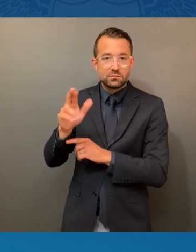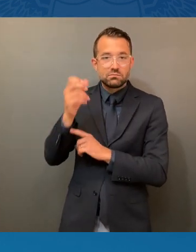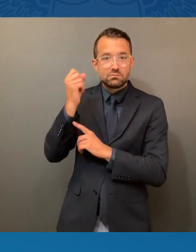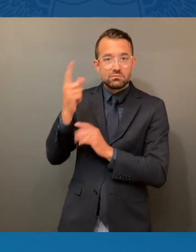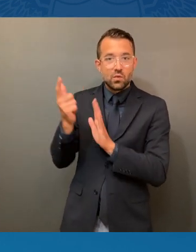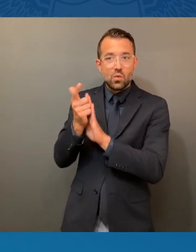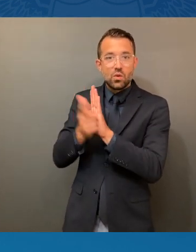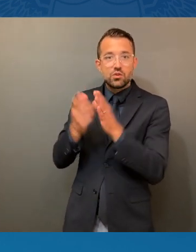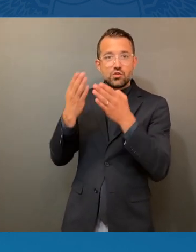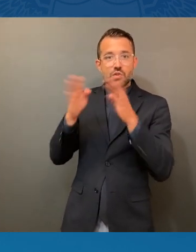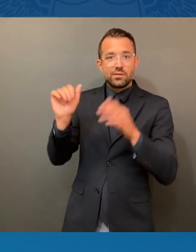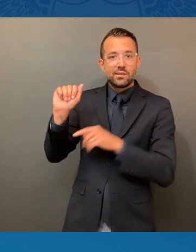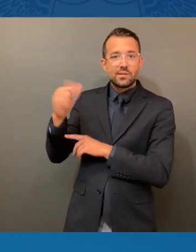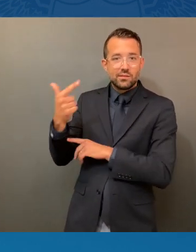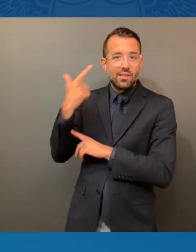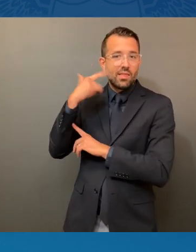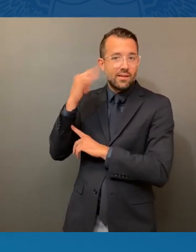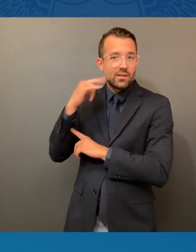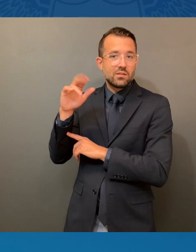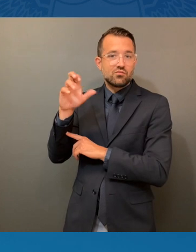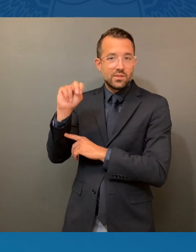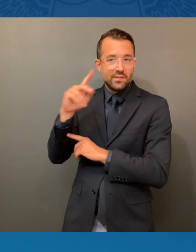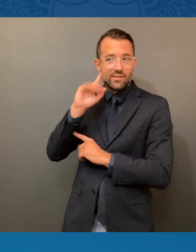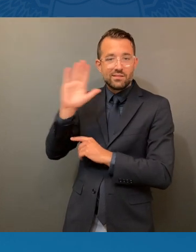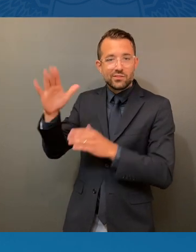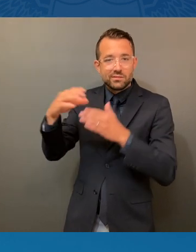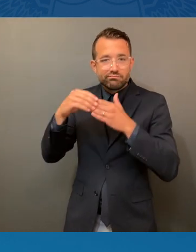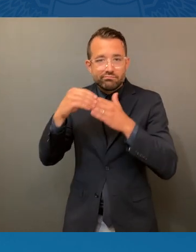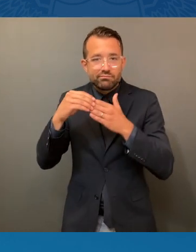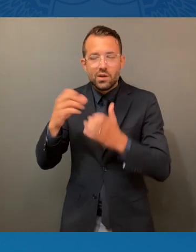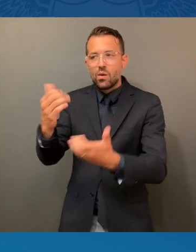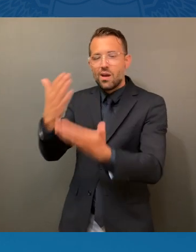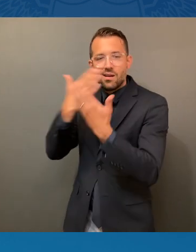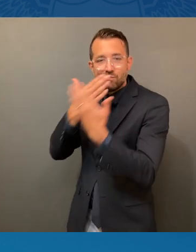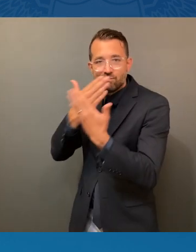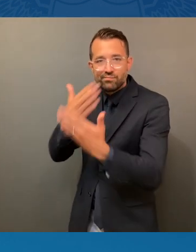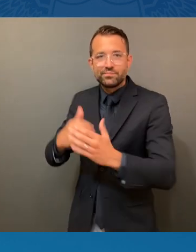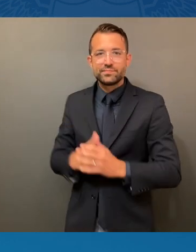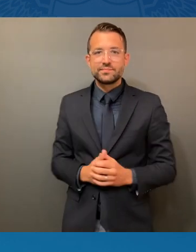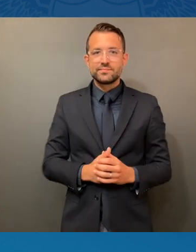There he is.